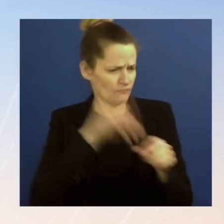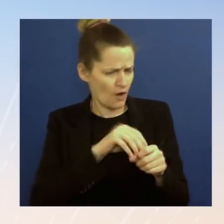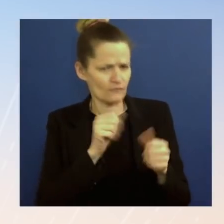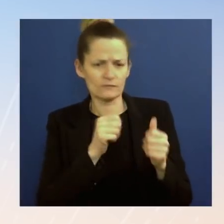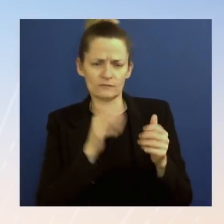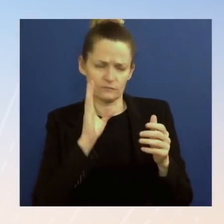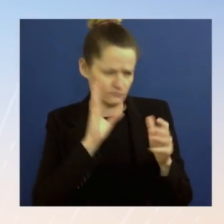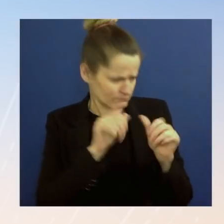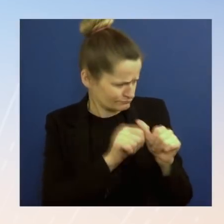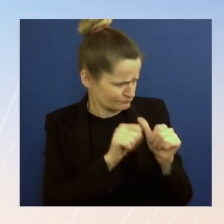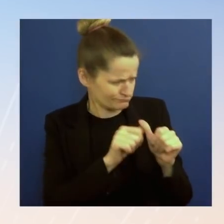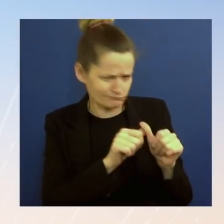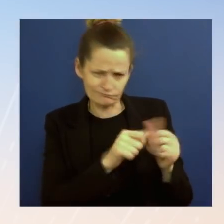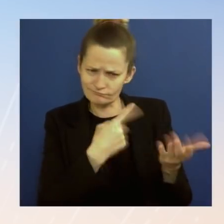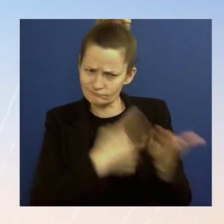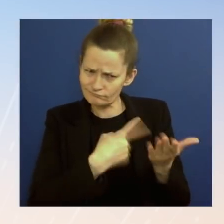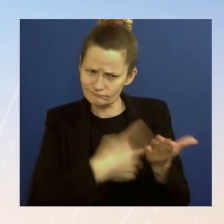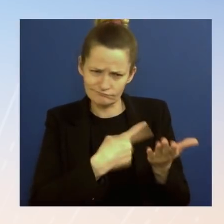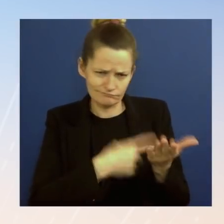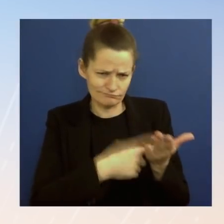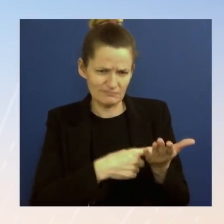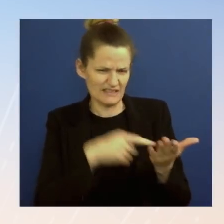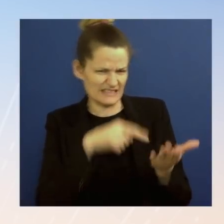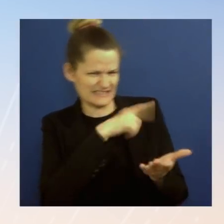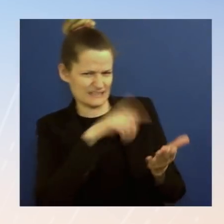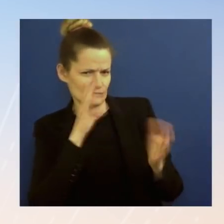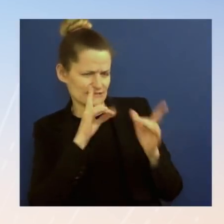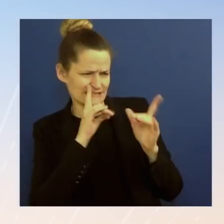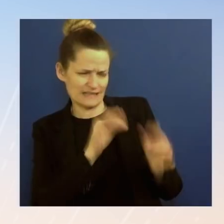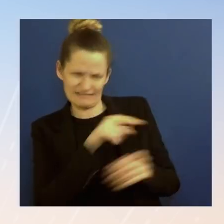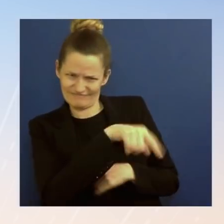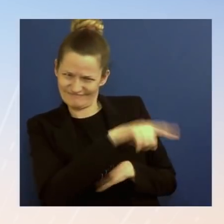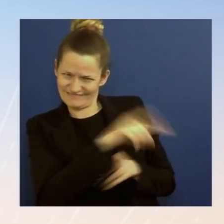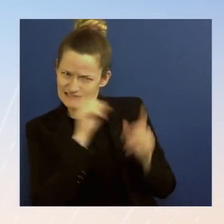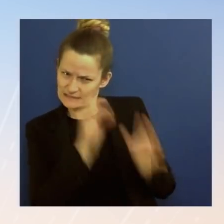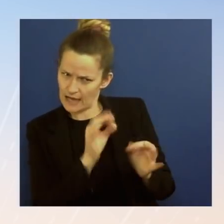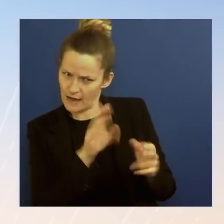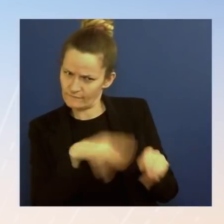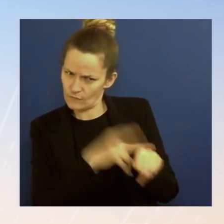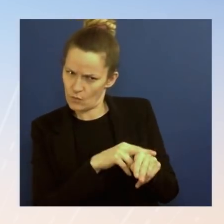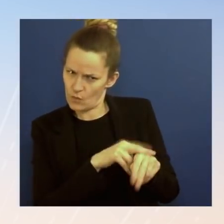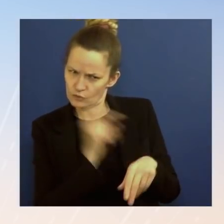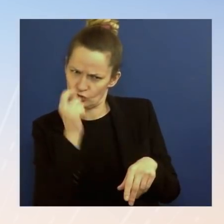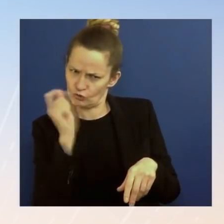And we are trying to boost them by providing a range of not just economic and humanitarian assistance,